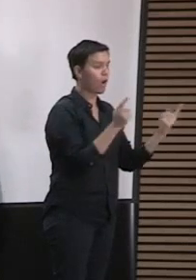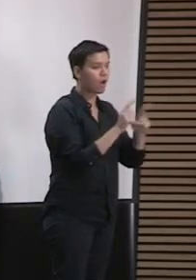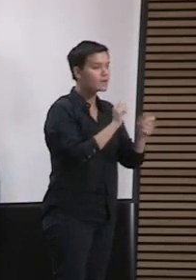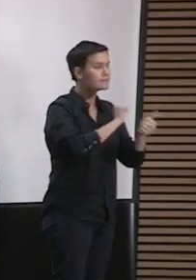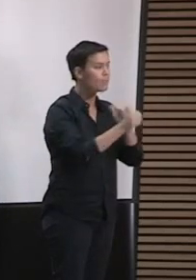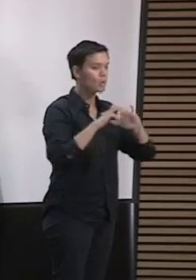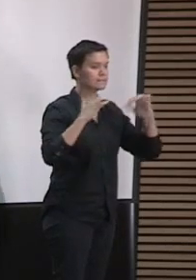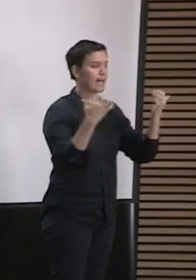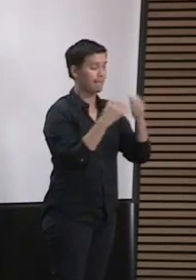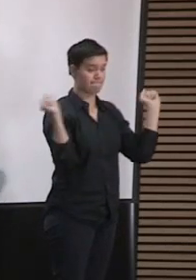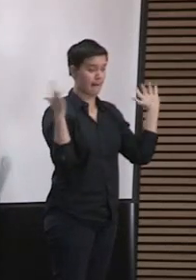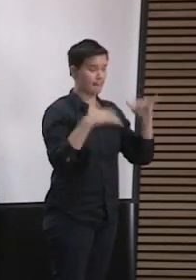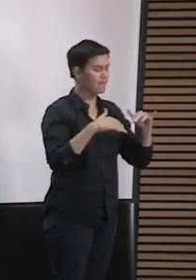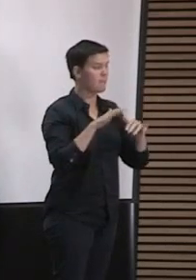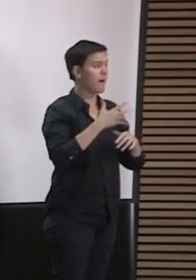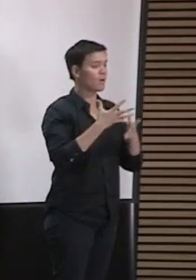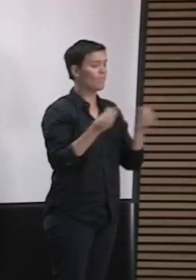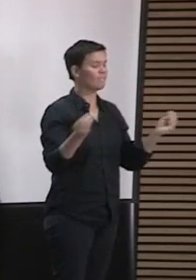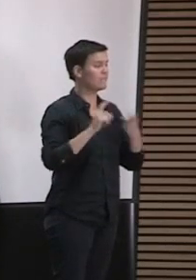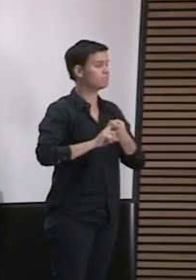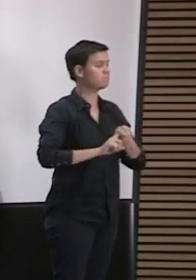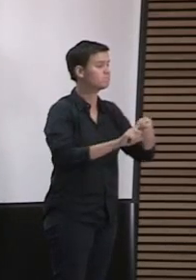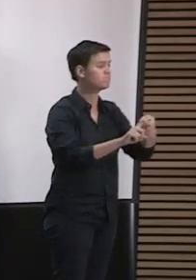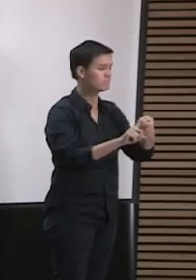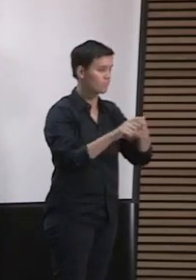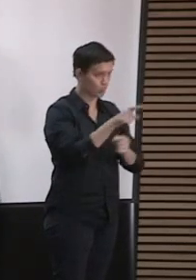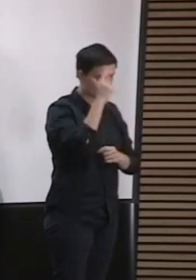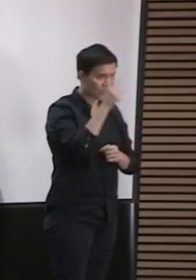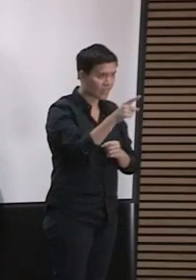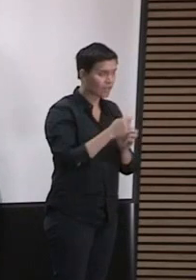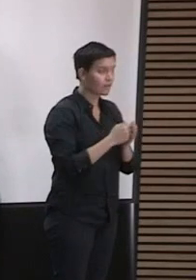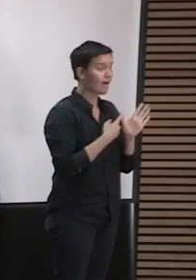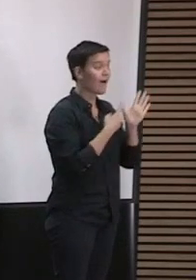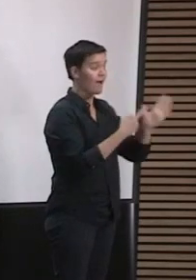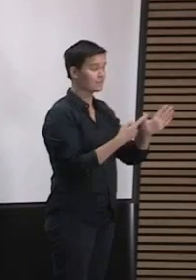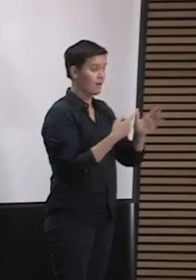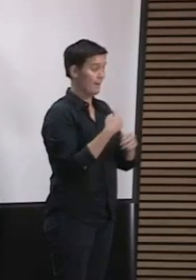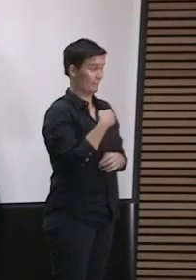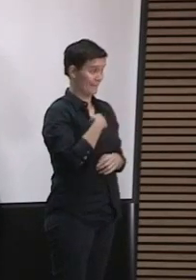expectations of returning. Or things like nightclubs to be the last things there? I don't